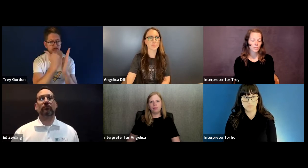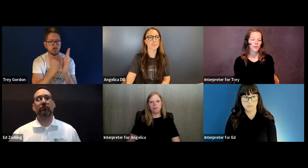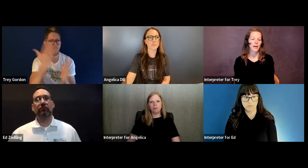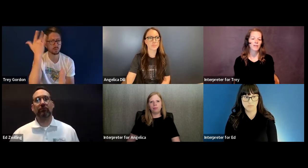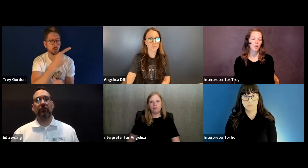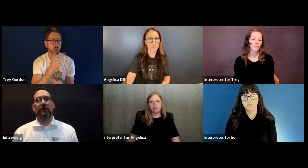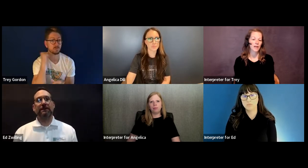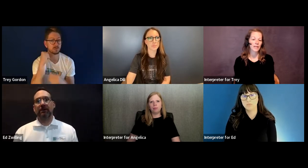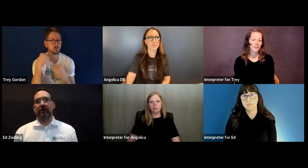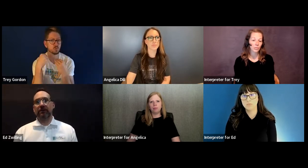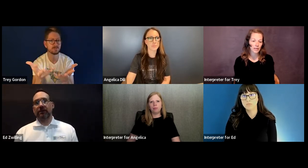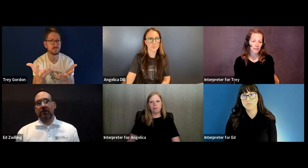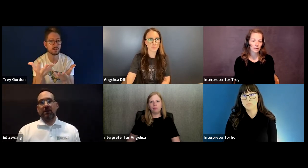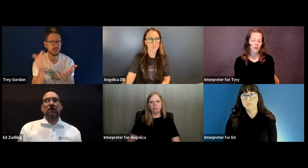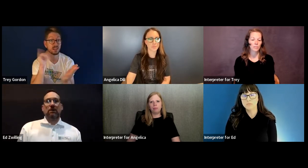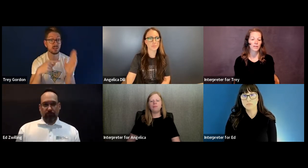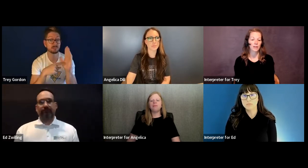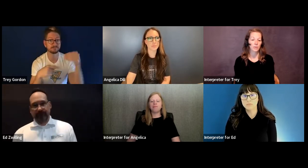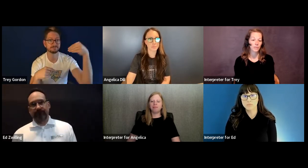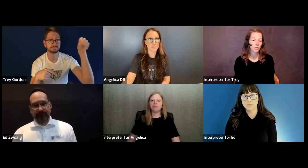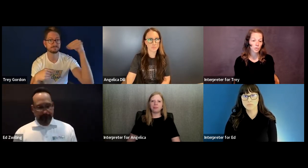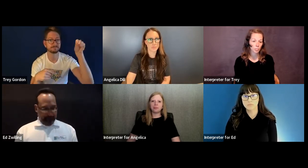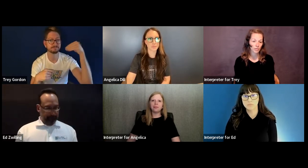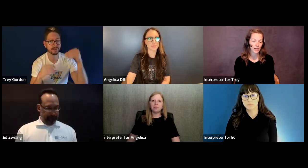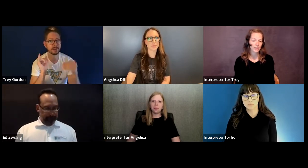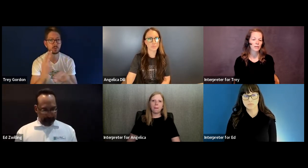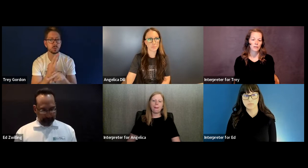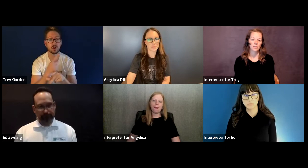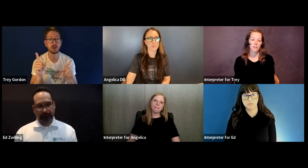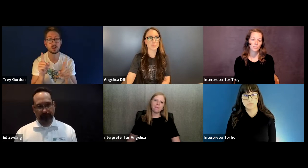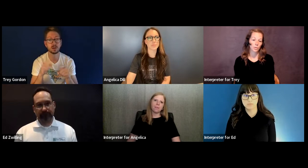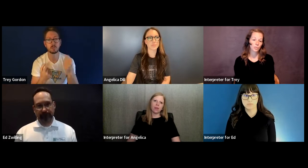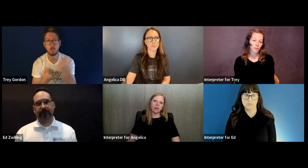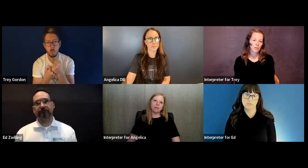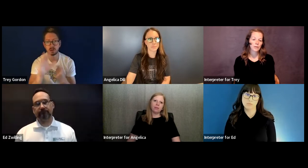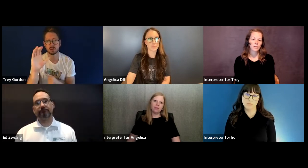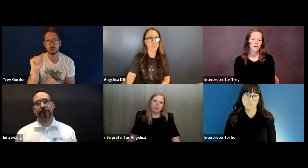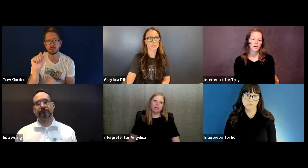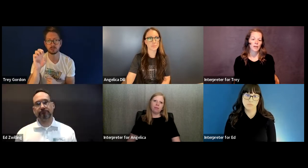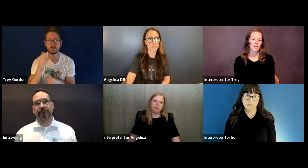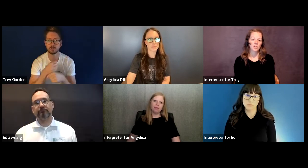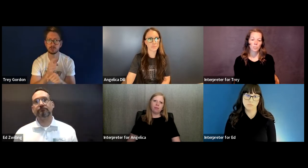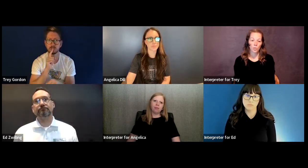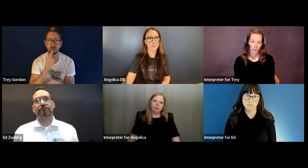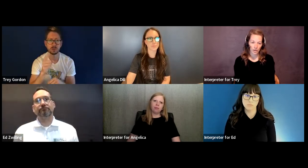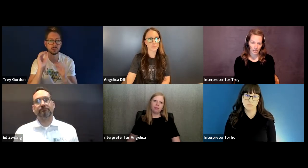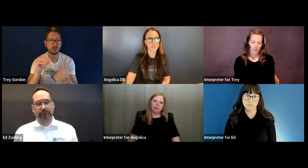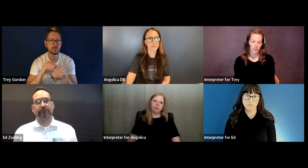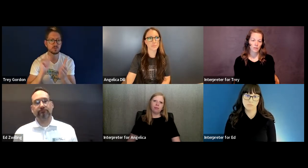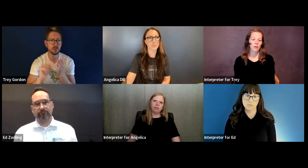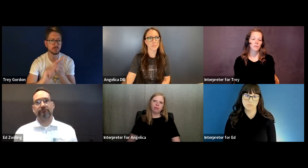but having all that in writing that they refuse to provide is proof and can support your case to